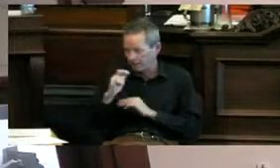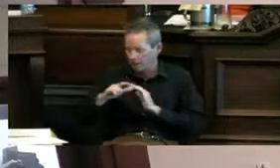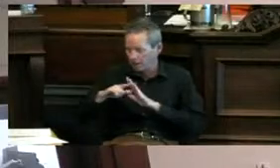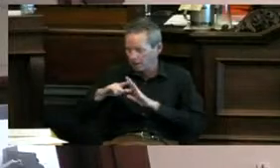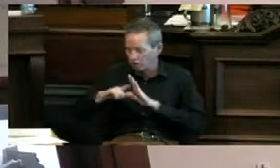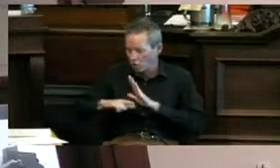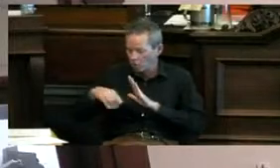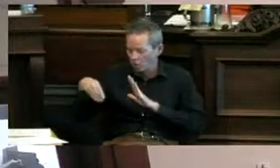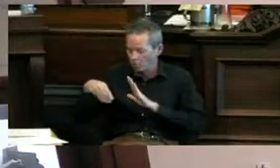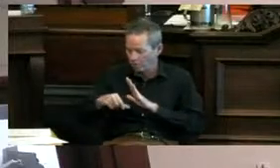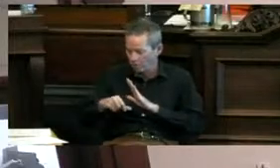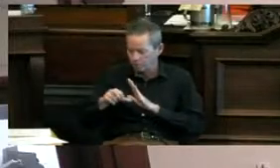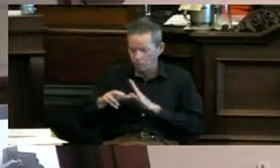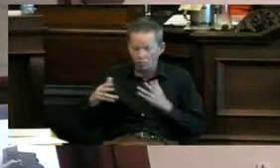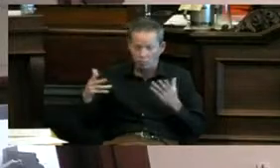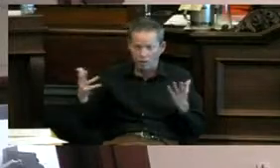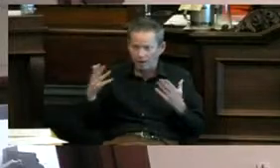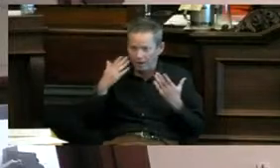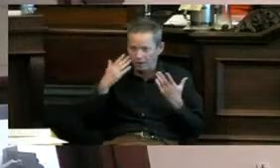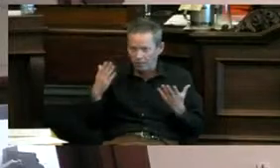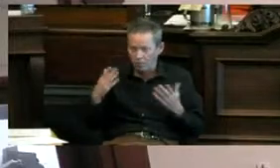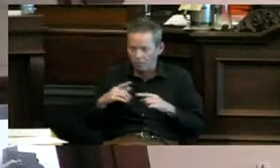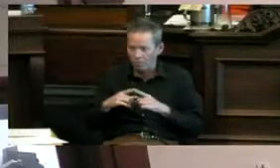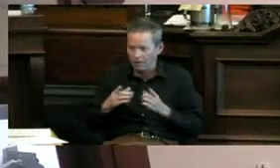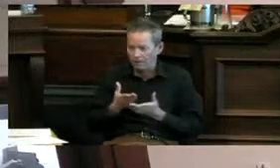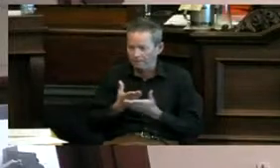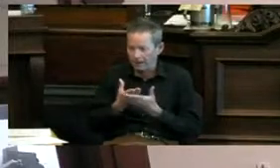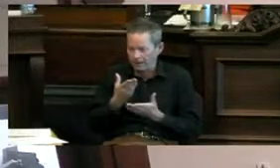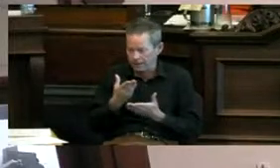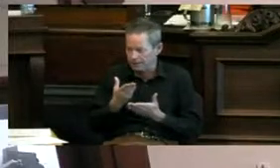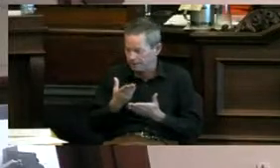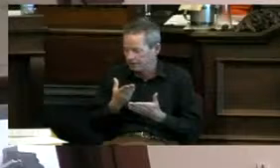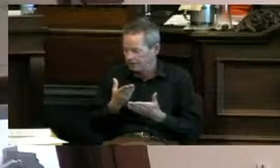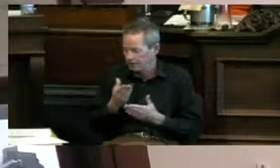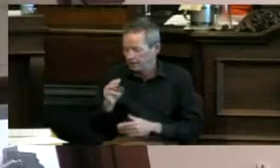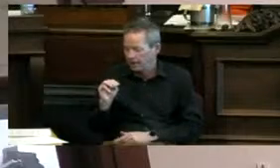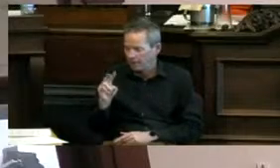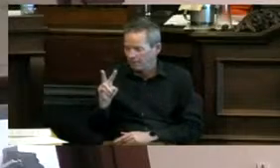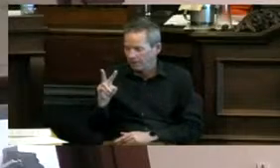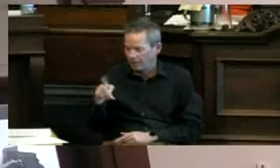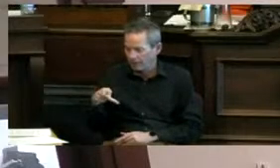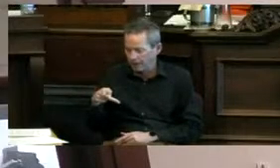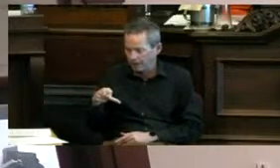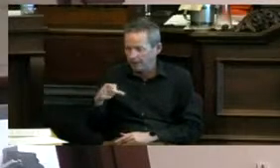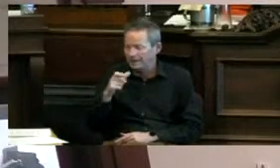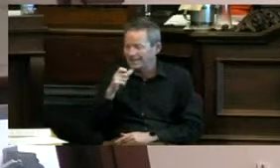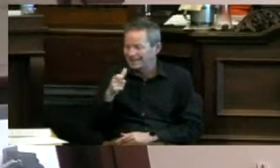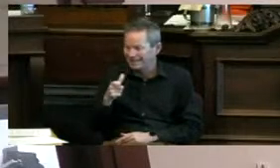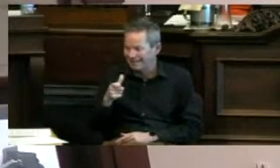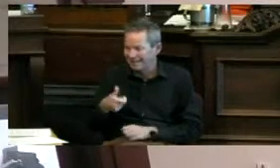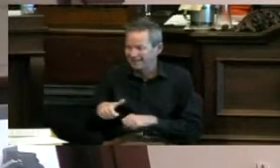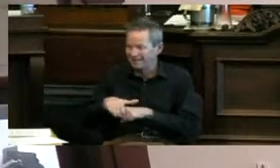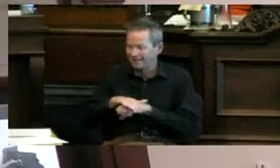because it has a bad reputation. I don't know if that's because it's lower reimbursement or